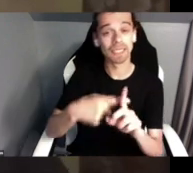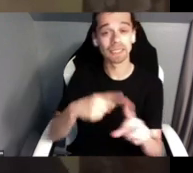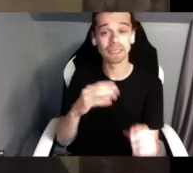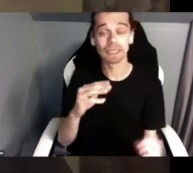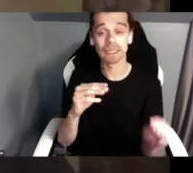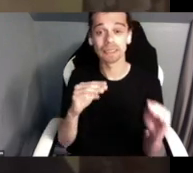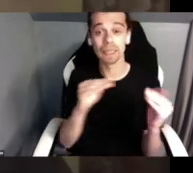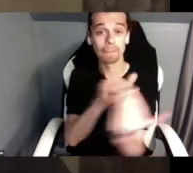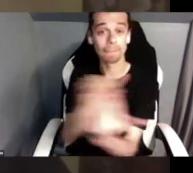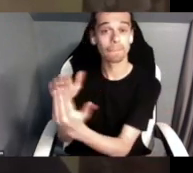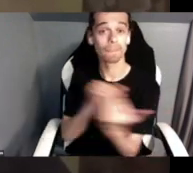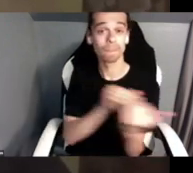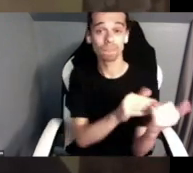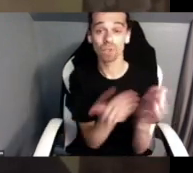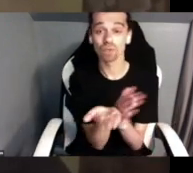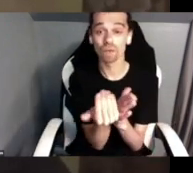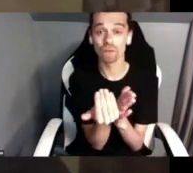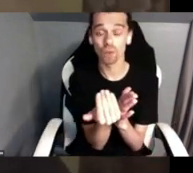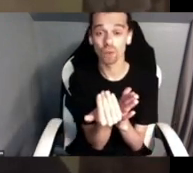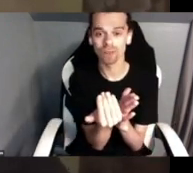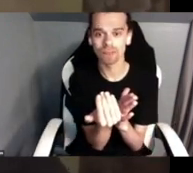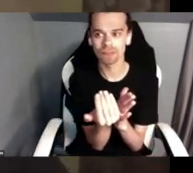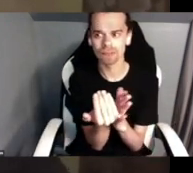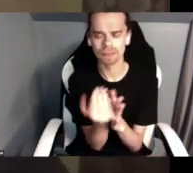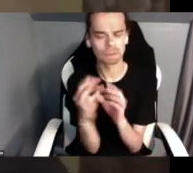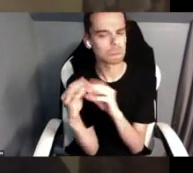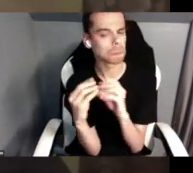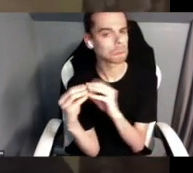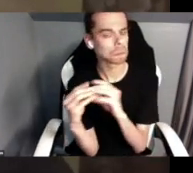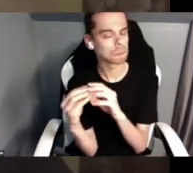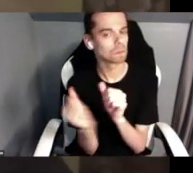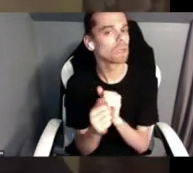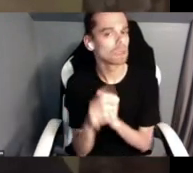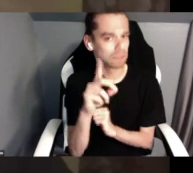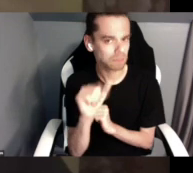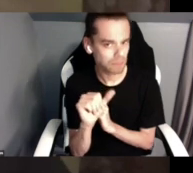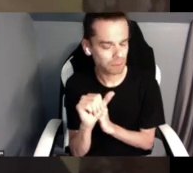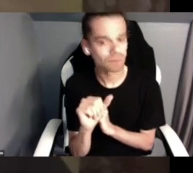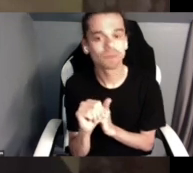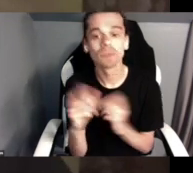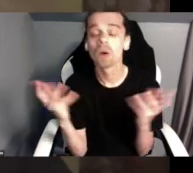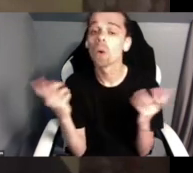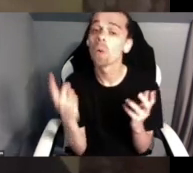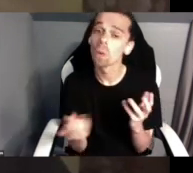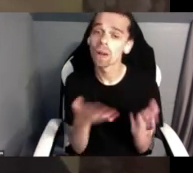of heat on people with disabilities. What are the best practices that disabled